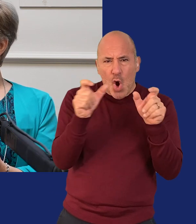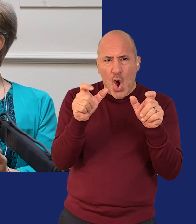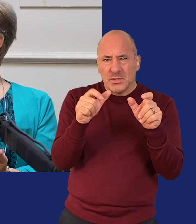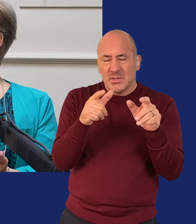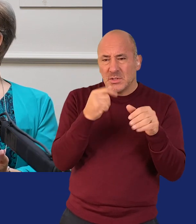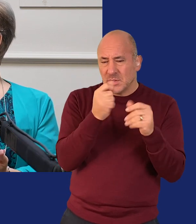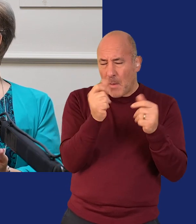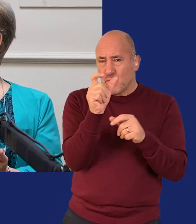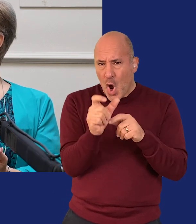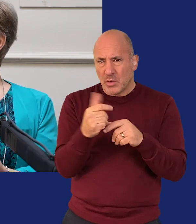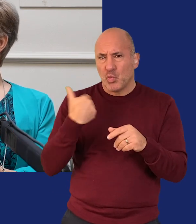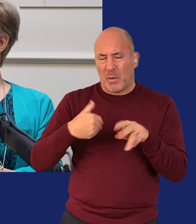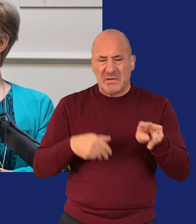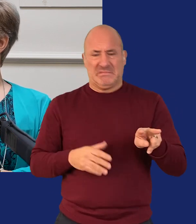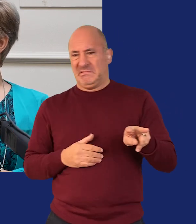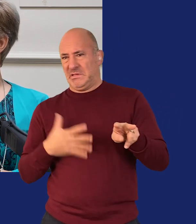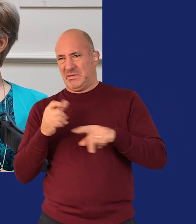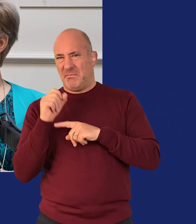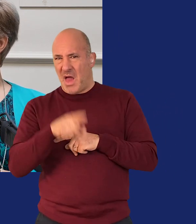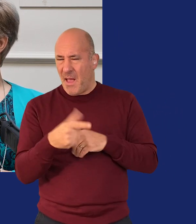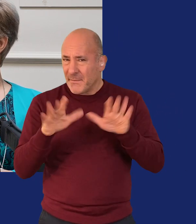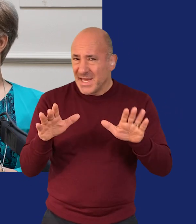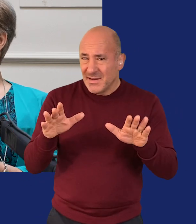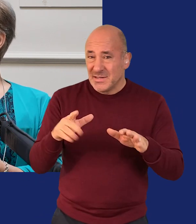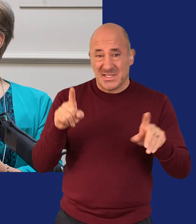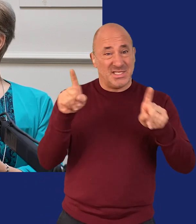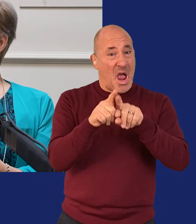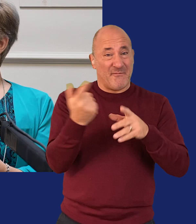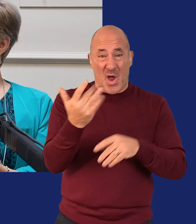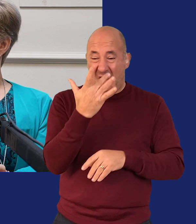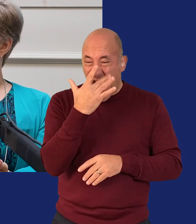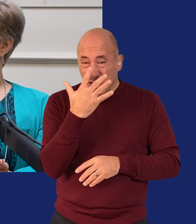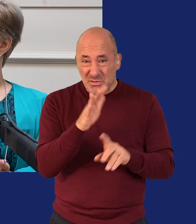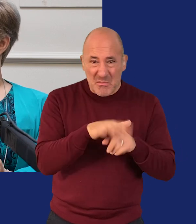can put women off applying, for example. And I think it's the same for, you know, whether it's age discrimination or race